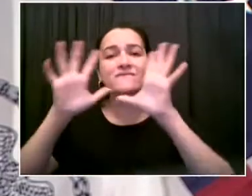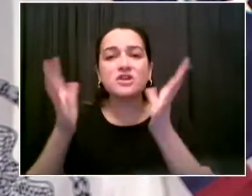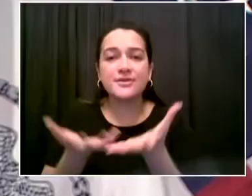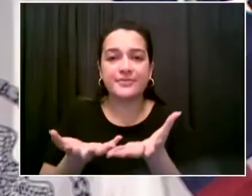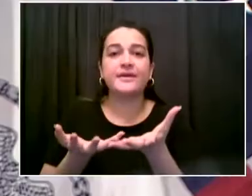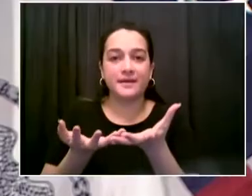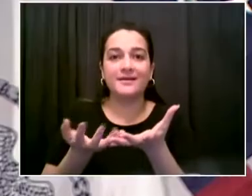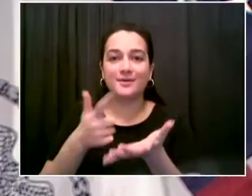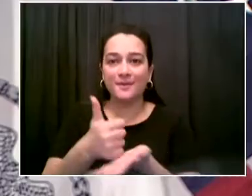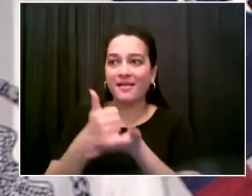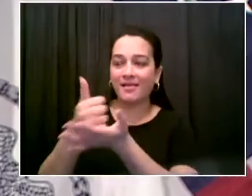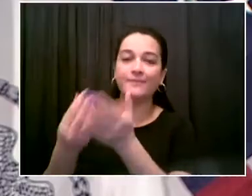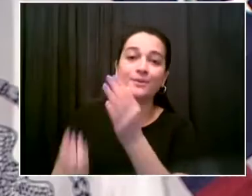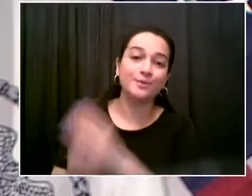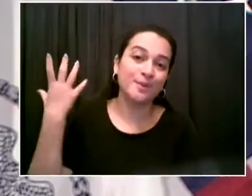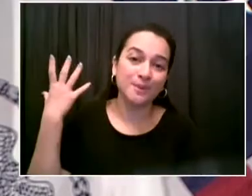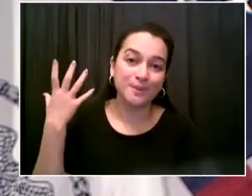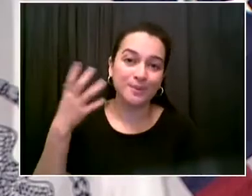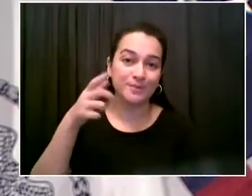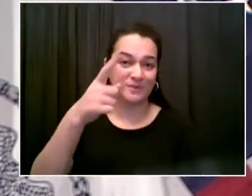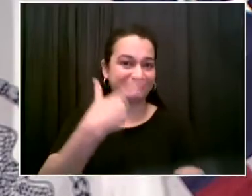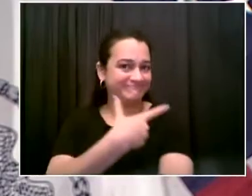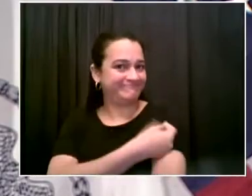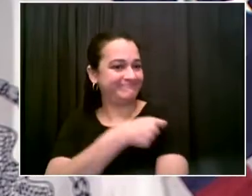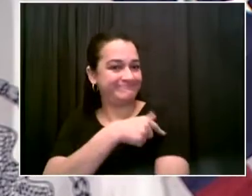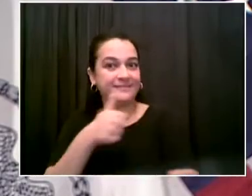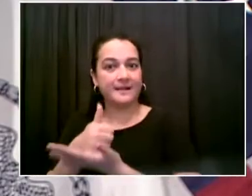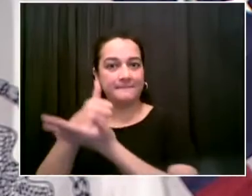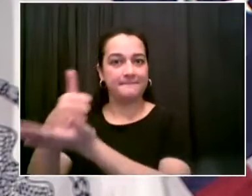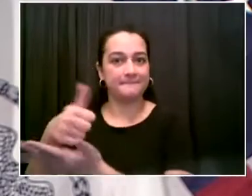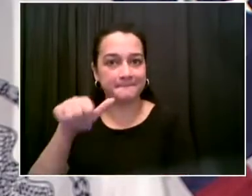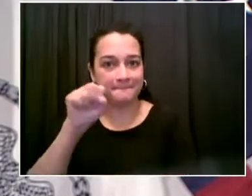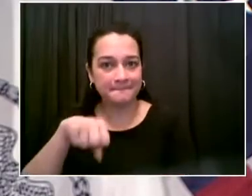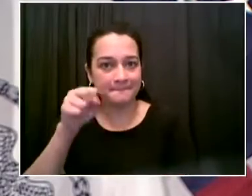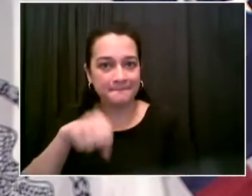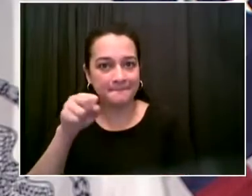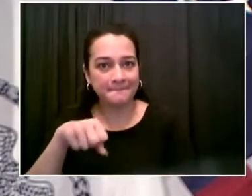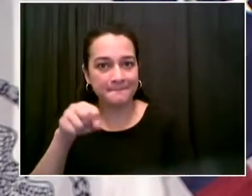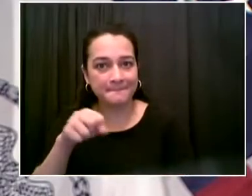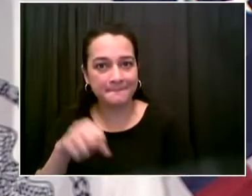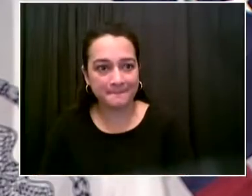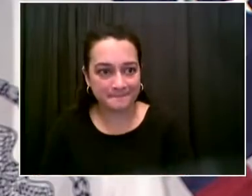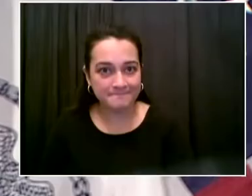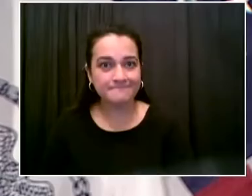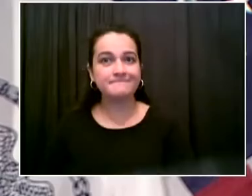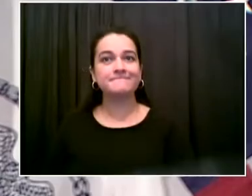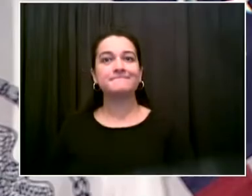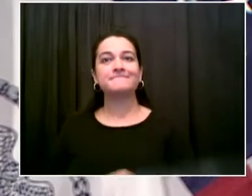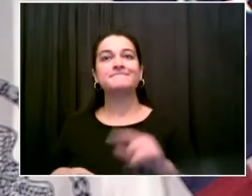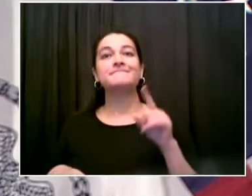HAVE THAT CLUTCH SHOT IN YOUR MIND, CLUTCH MEMONTN IYOUR MIND I REMIND YOU OF THE GREAT MOMENT IN NEW